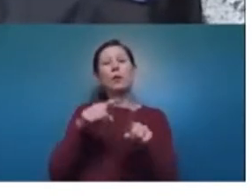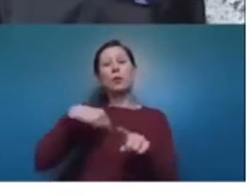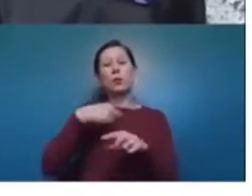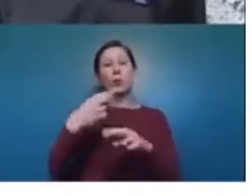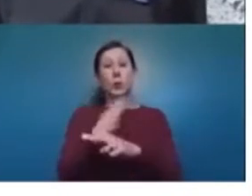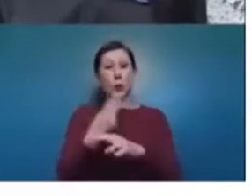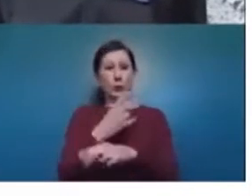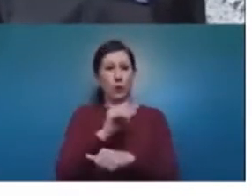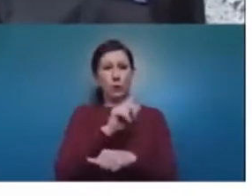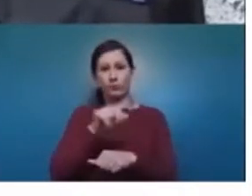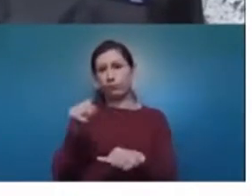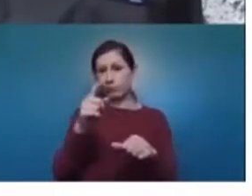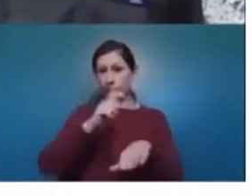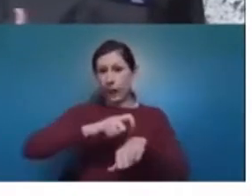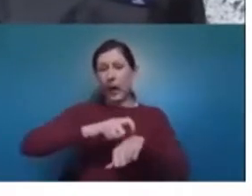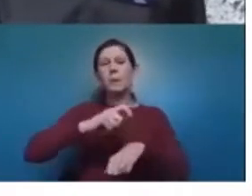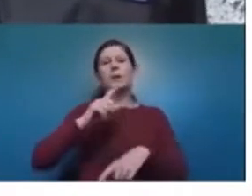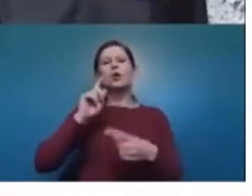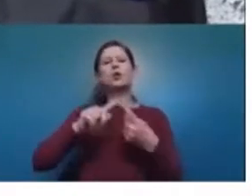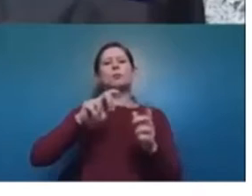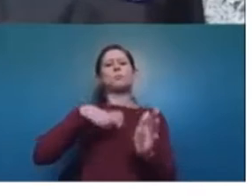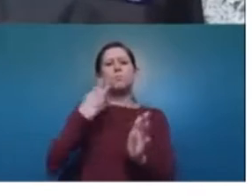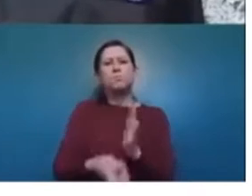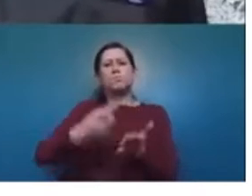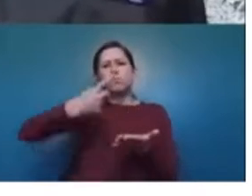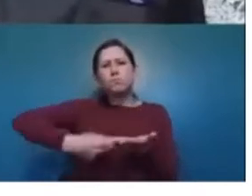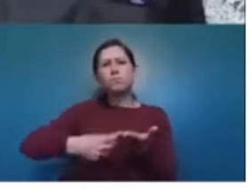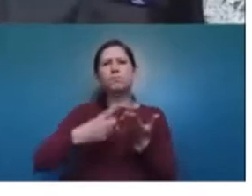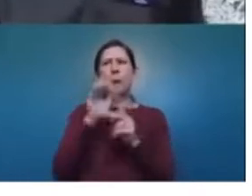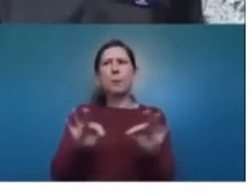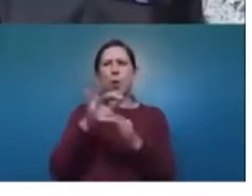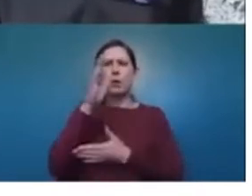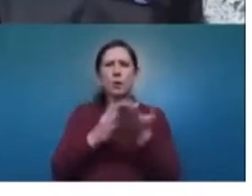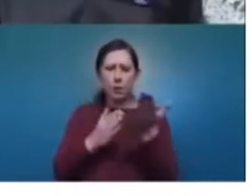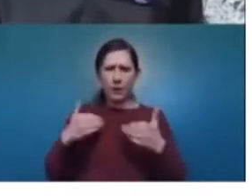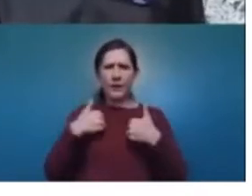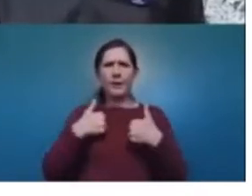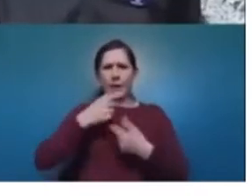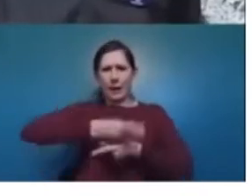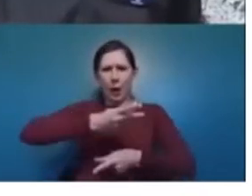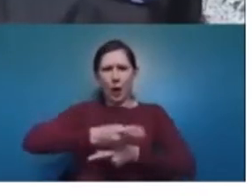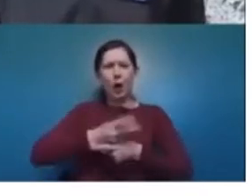also use these sessions to dive into some of the important aspects of animal care during our virtual 101 sessions. So